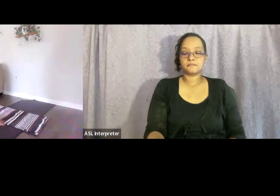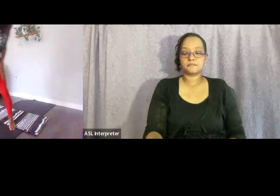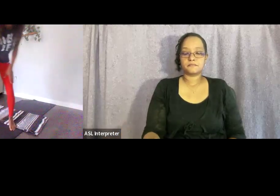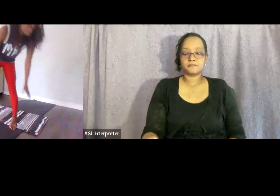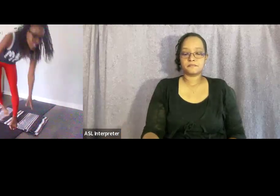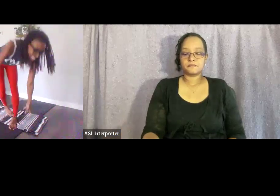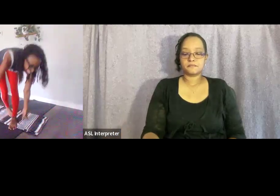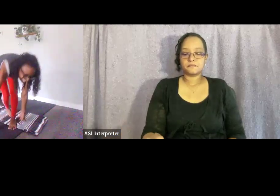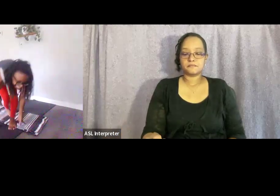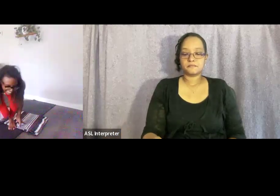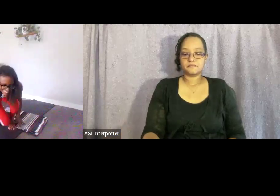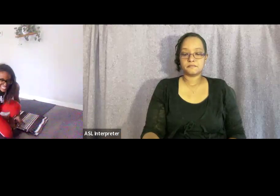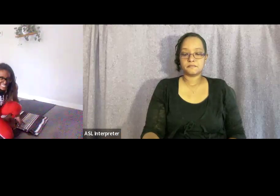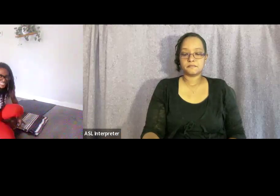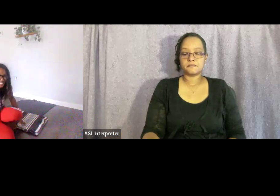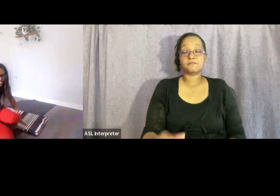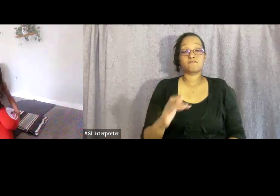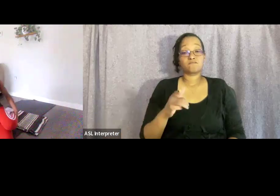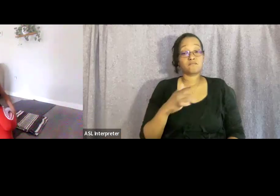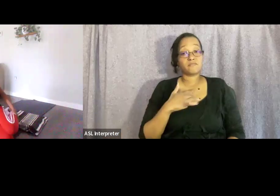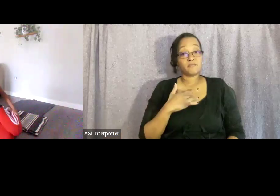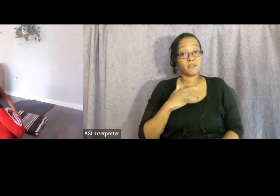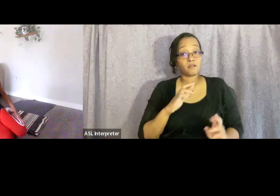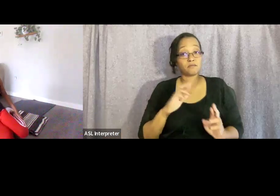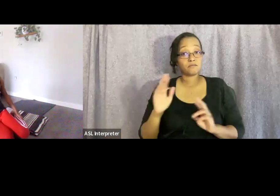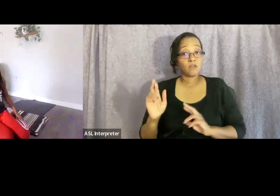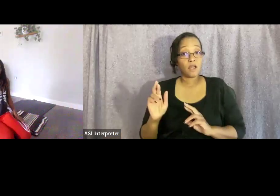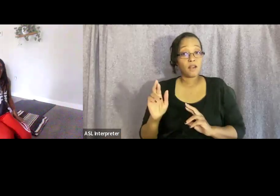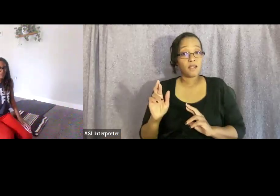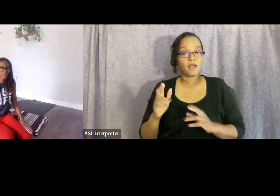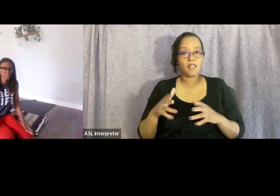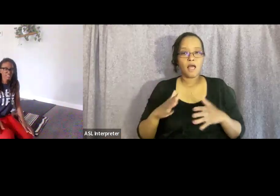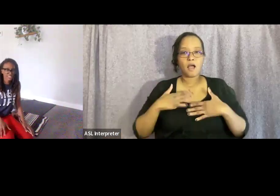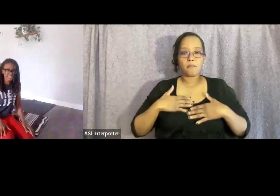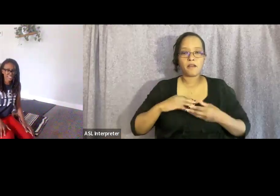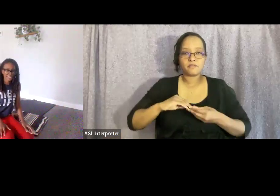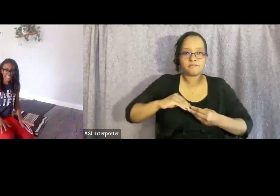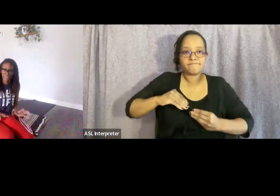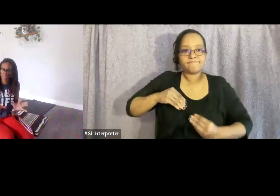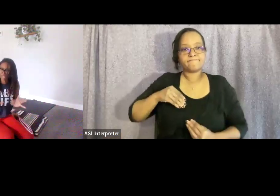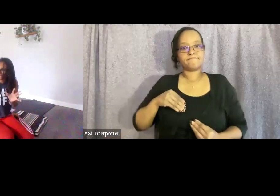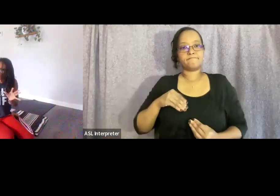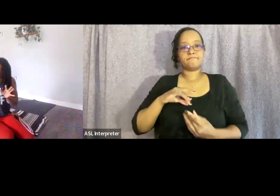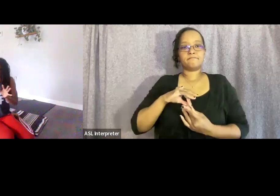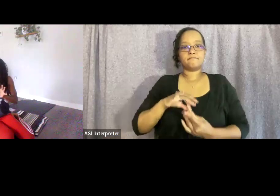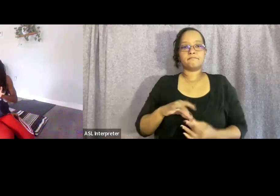And then when you're ready, unwind in whatever way makes sense, and it might feel good